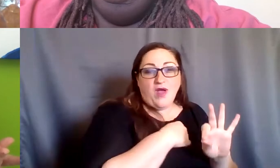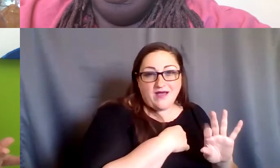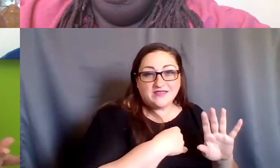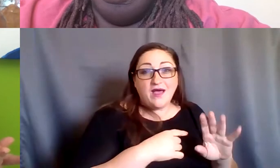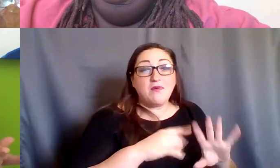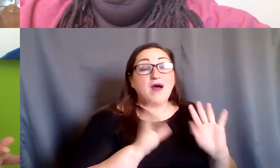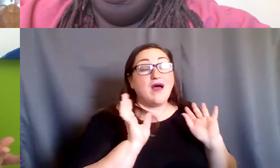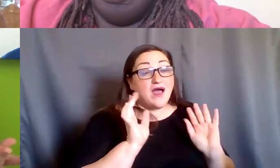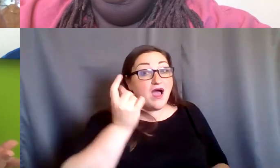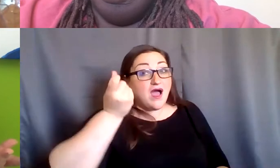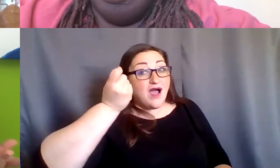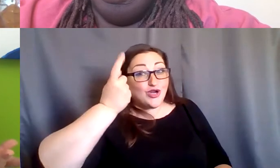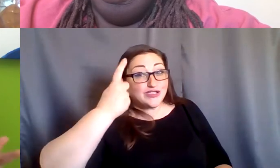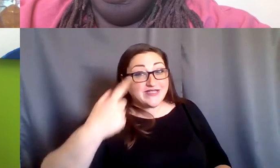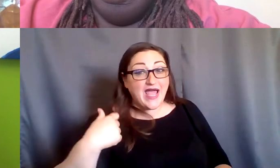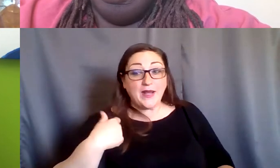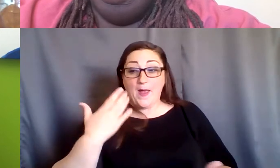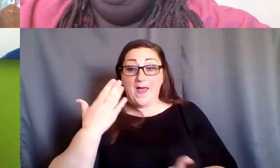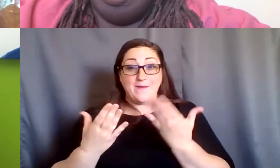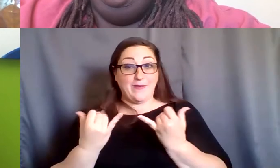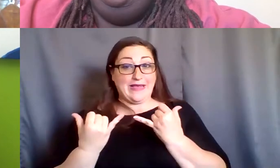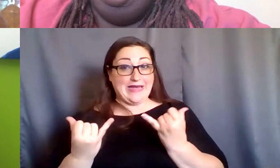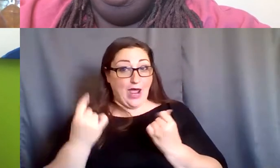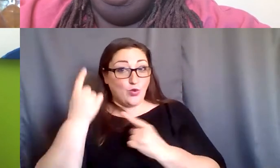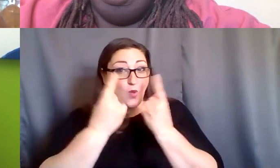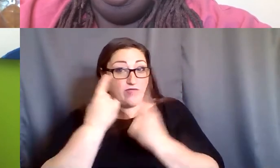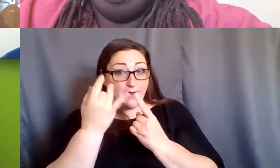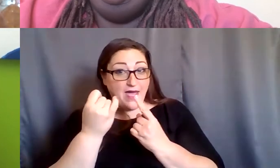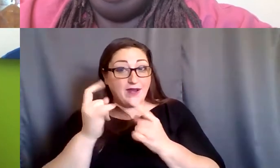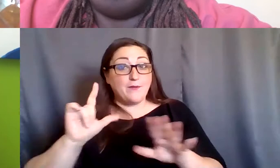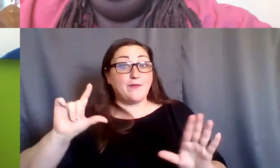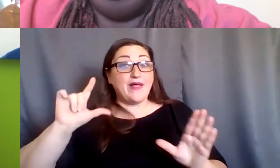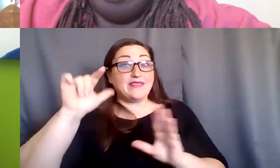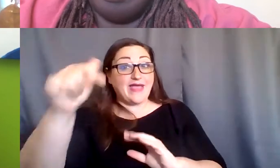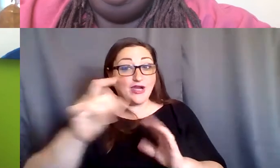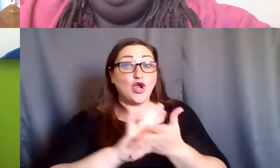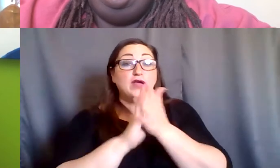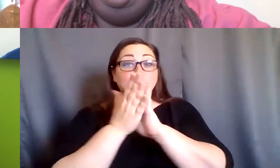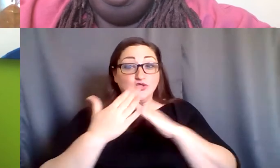day you will be the person who needs it every single day. Yeah— oh, I’m sorry, Bianca. Go for it.